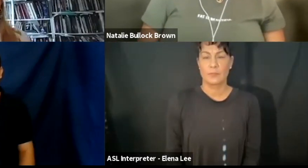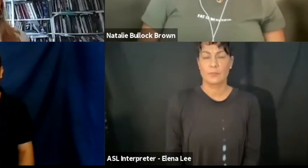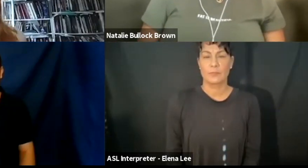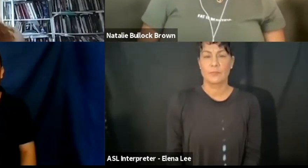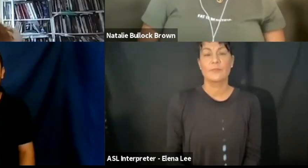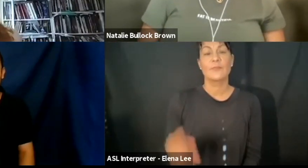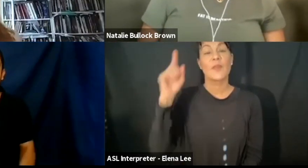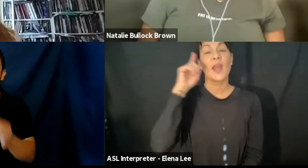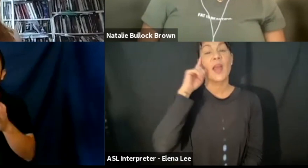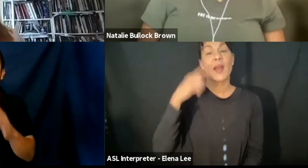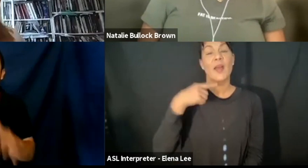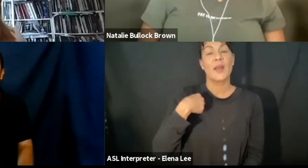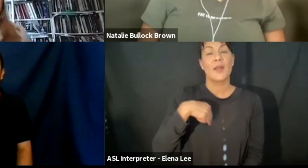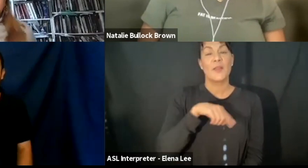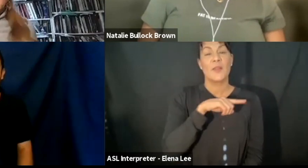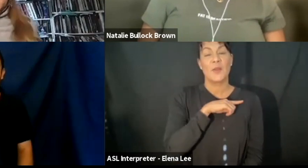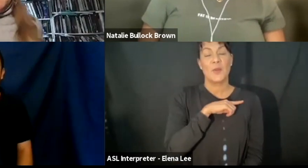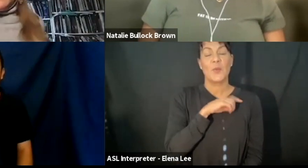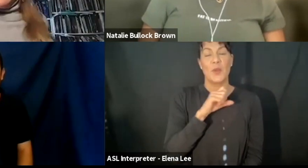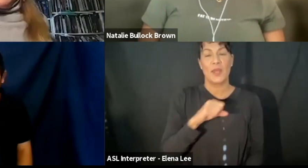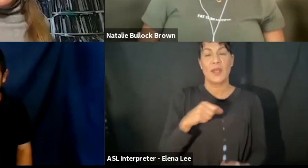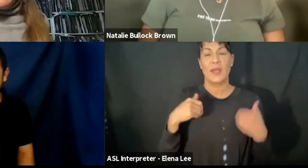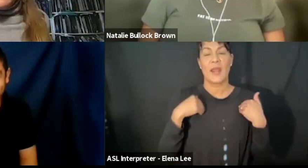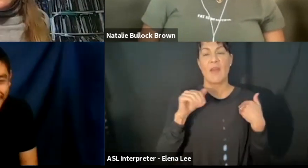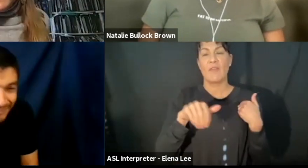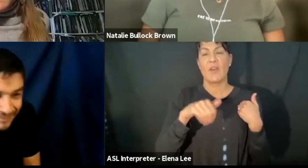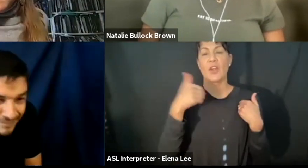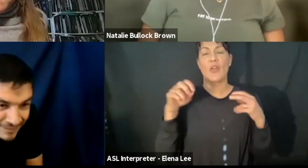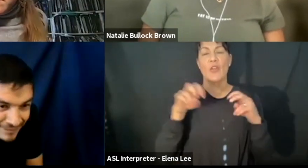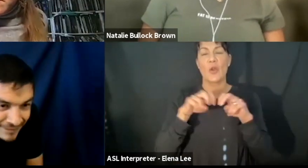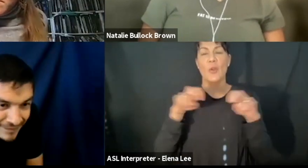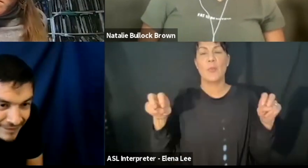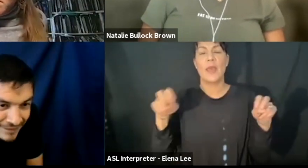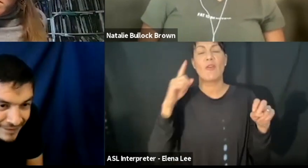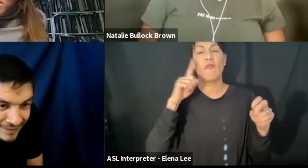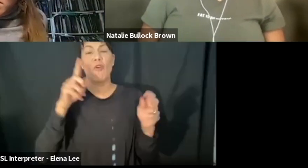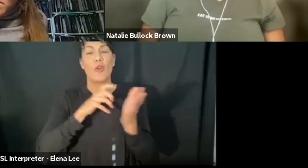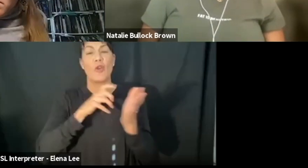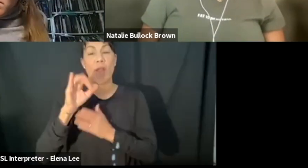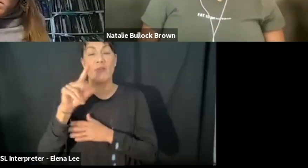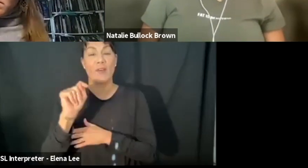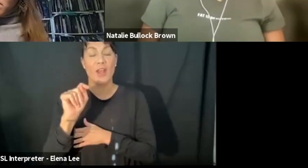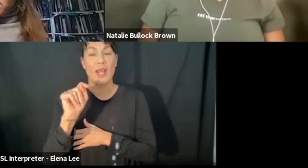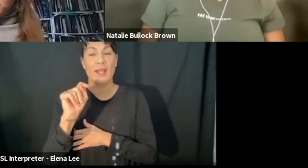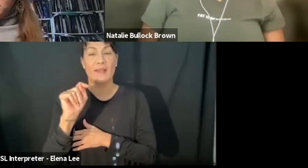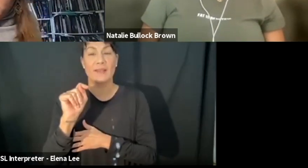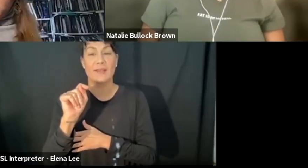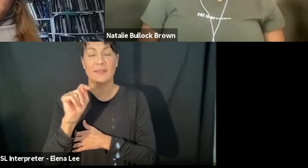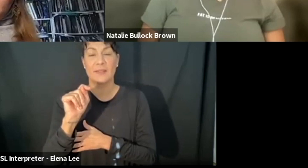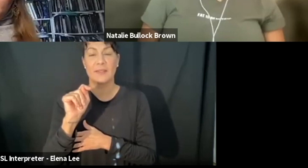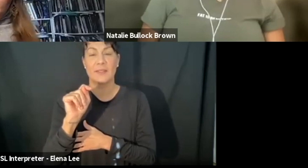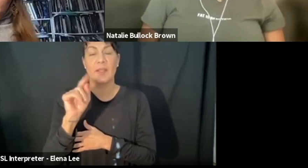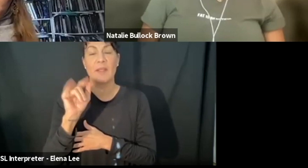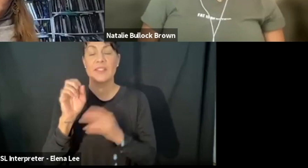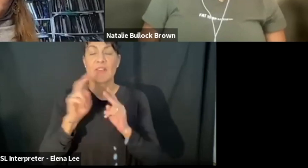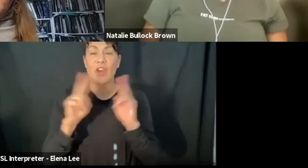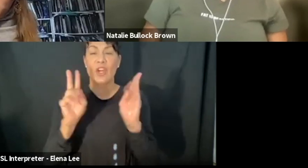about the rough cut and the feedback process to the rough cut, which is a very important stage